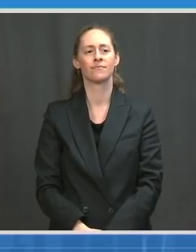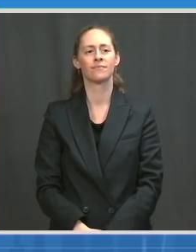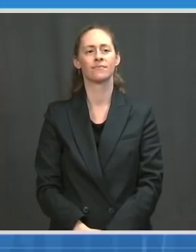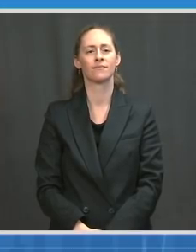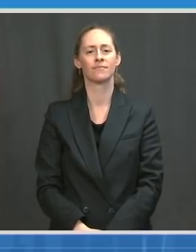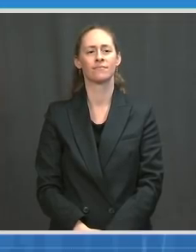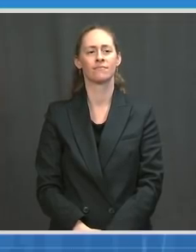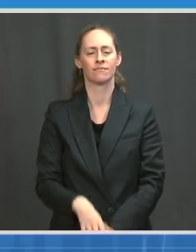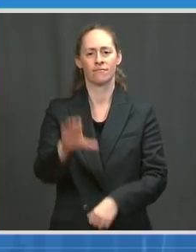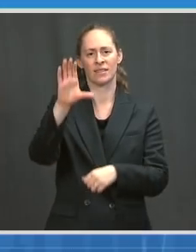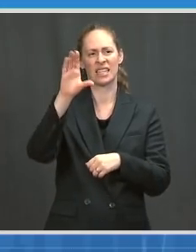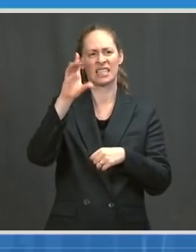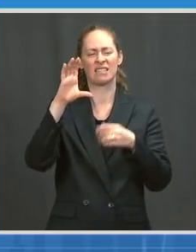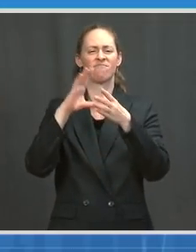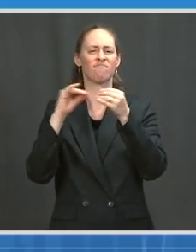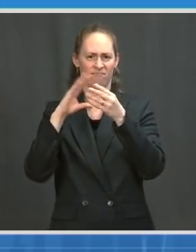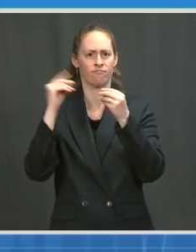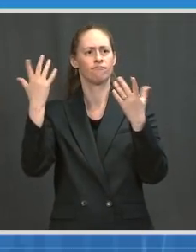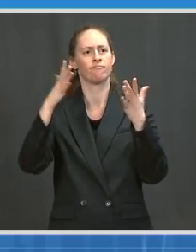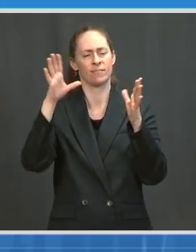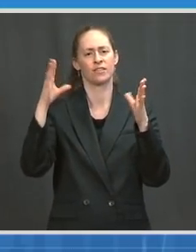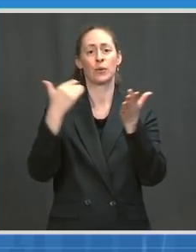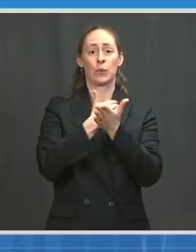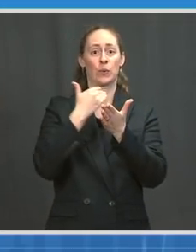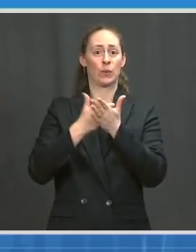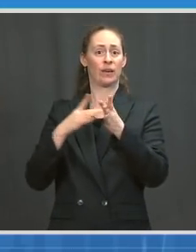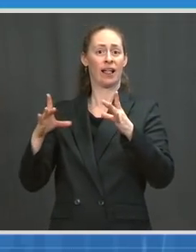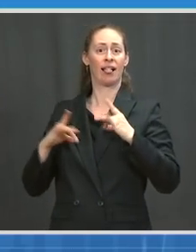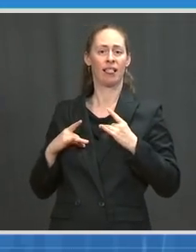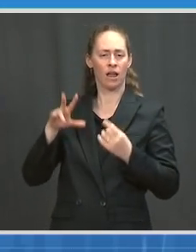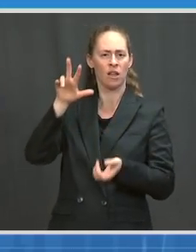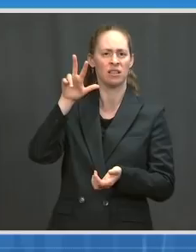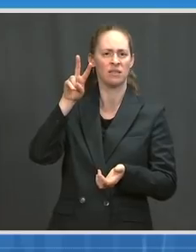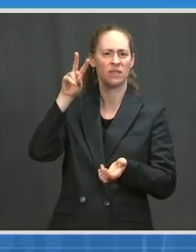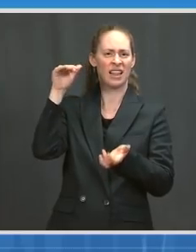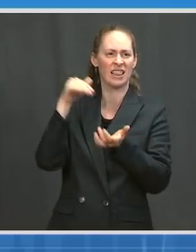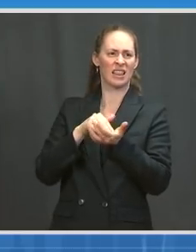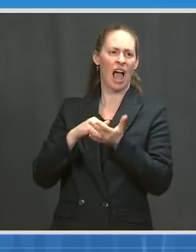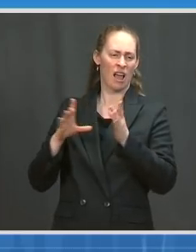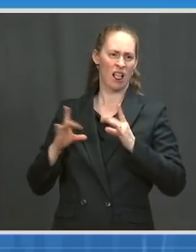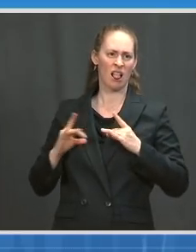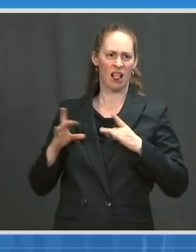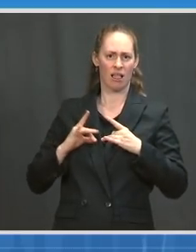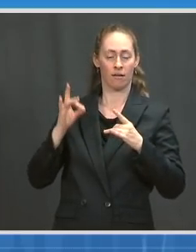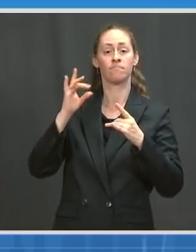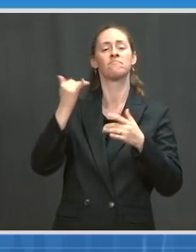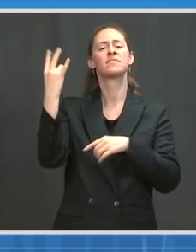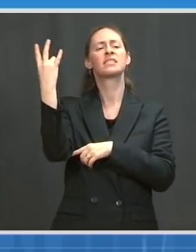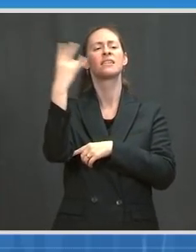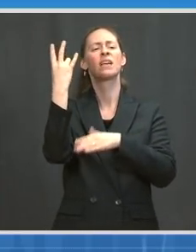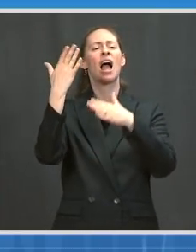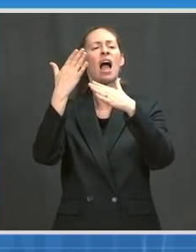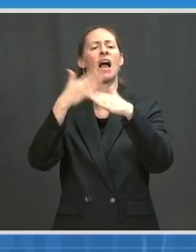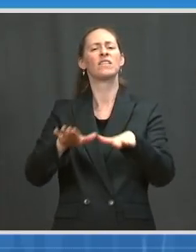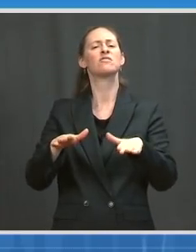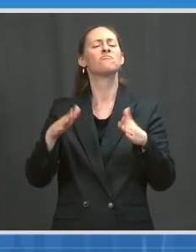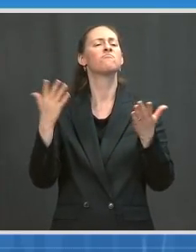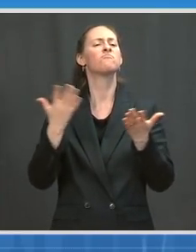Our seven-day average is about 48,000 cases per day. This represents yet another decrease of about 12 percent